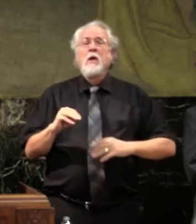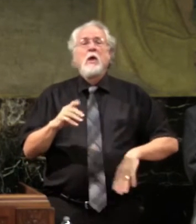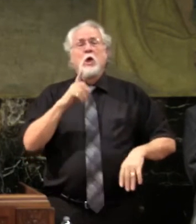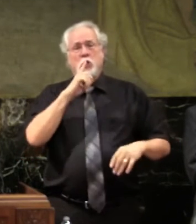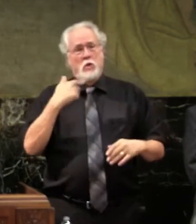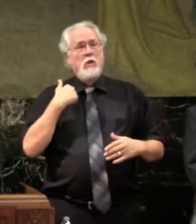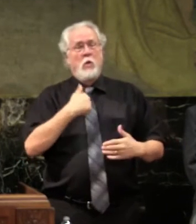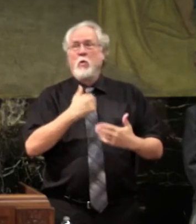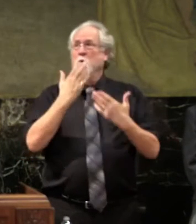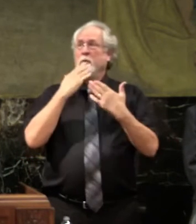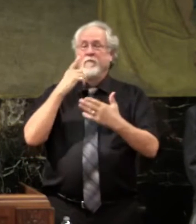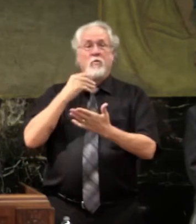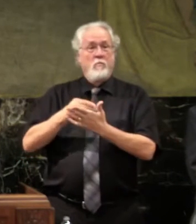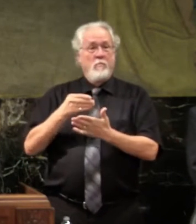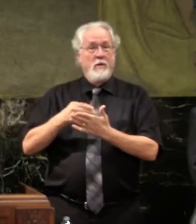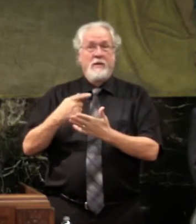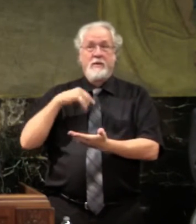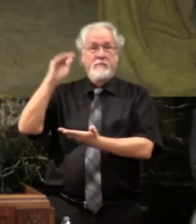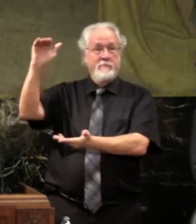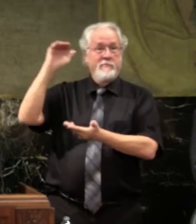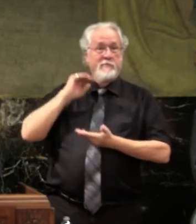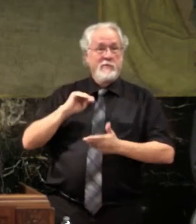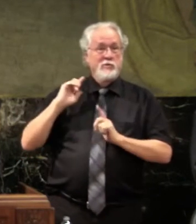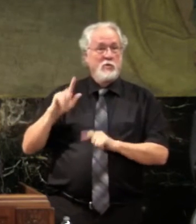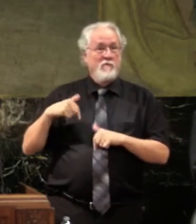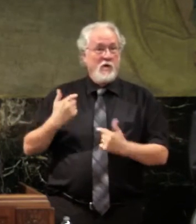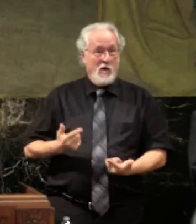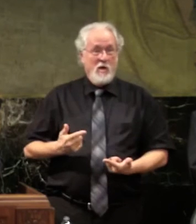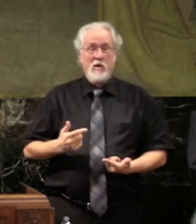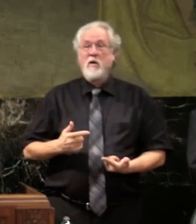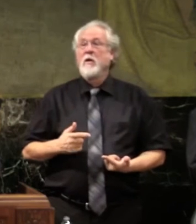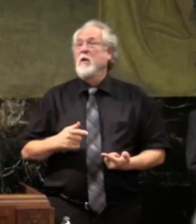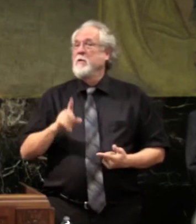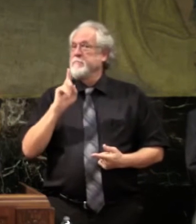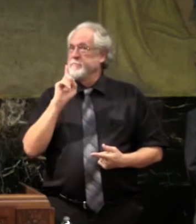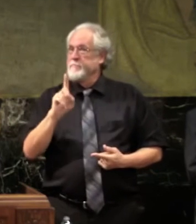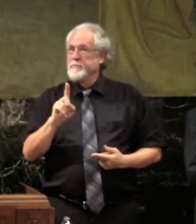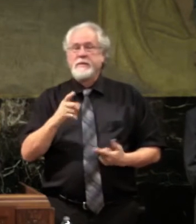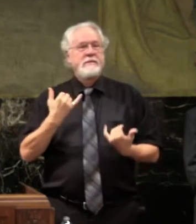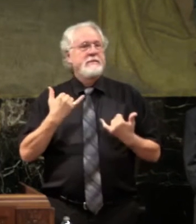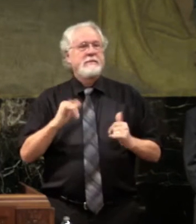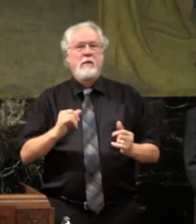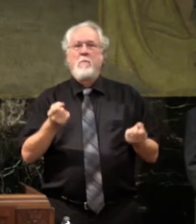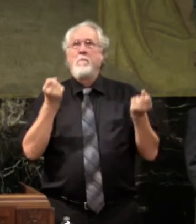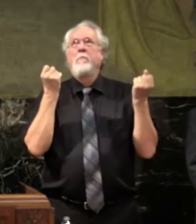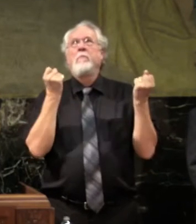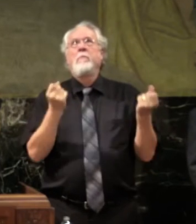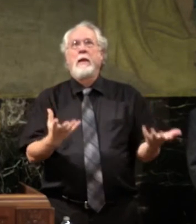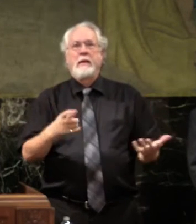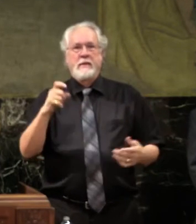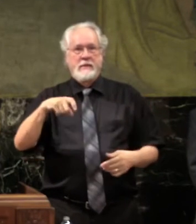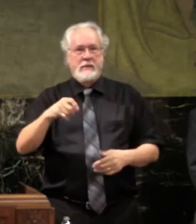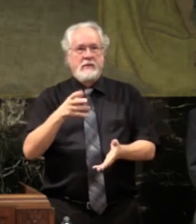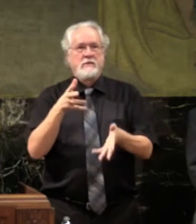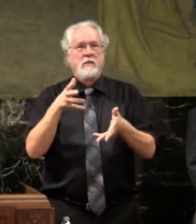grateful for the money that we've been allocated so far but make no mistake there are still many needs left to meet